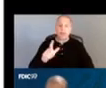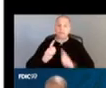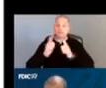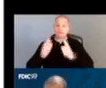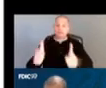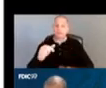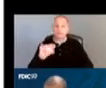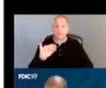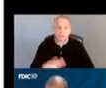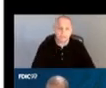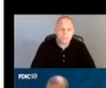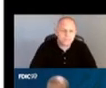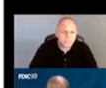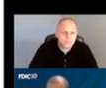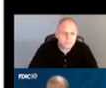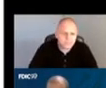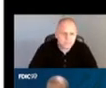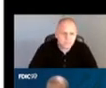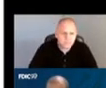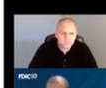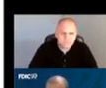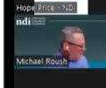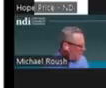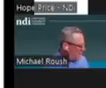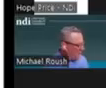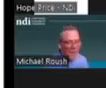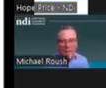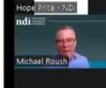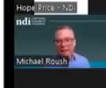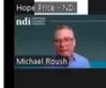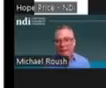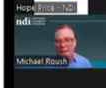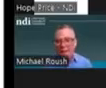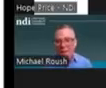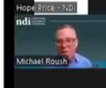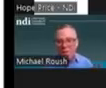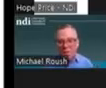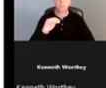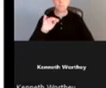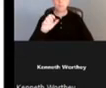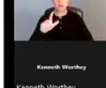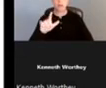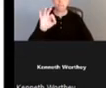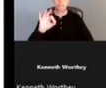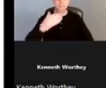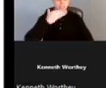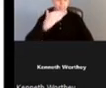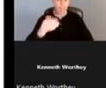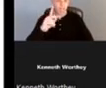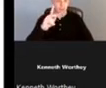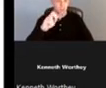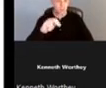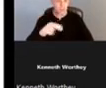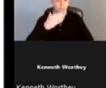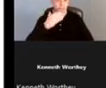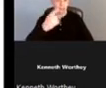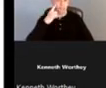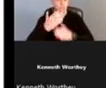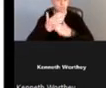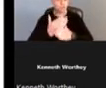Michael Roush>> Great. Thank you, Ken. Thank you. Thank you for sharing the wonderful information